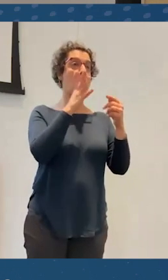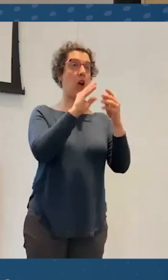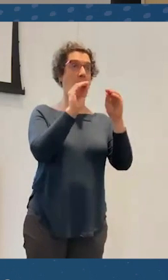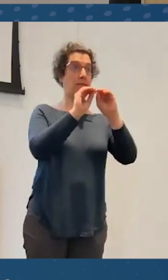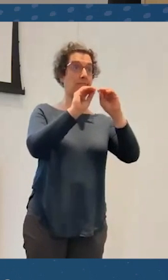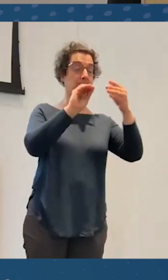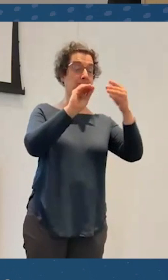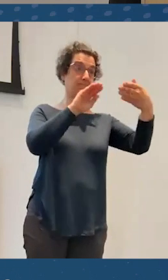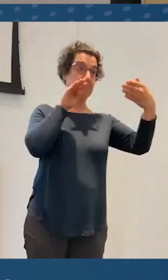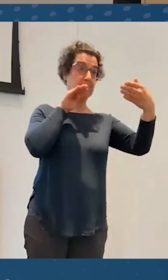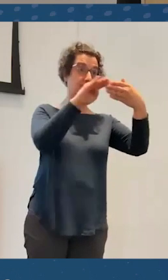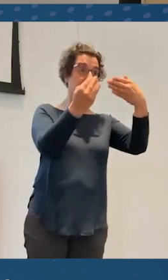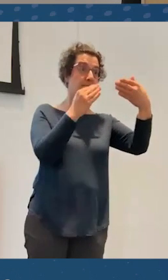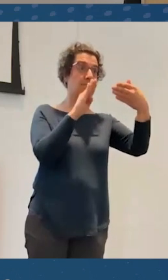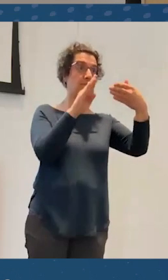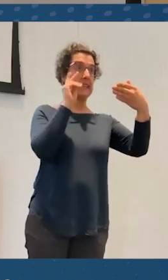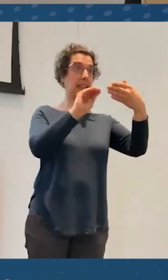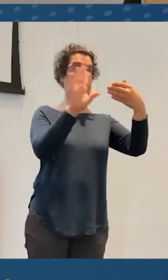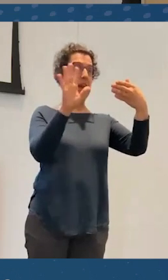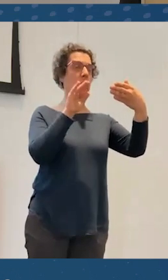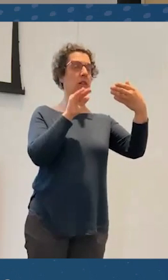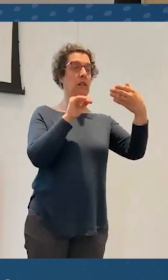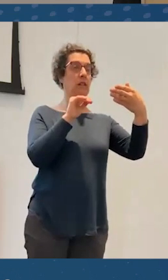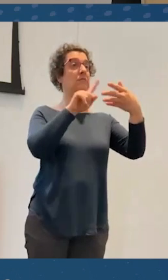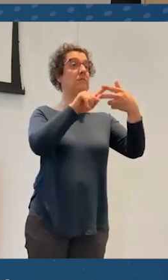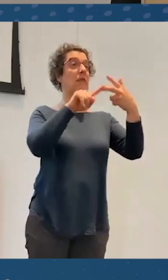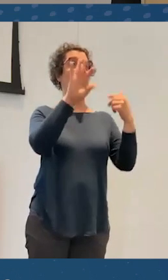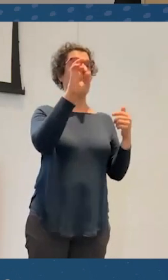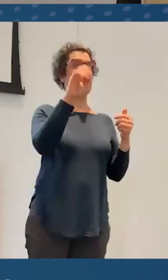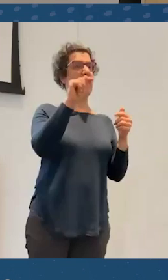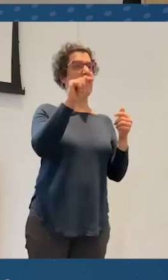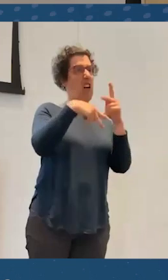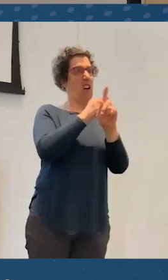of the text and background and the font.